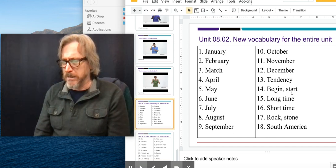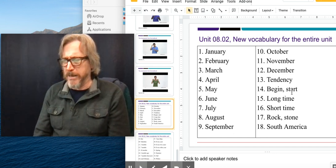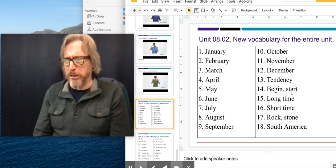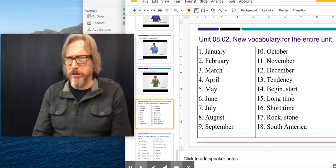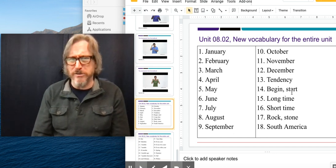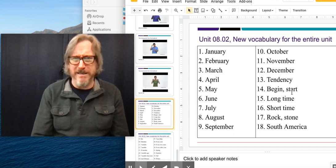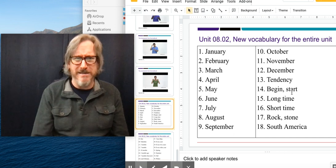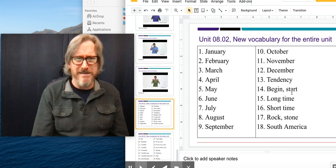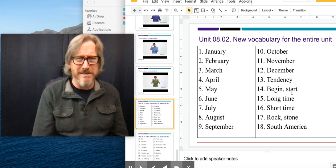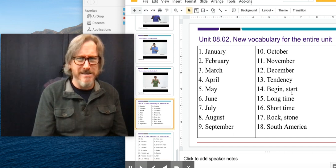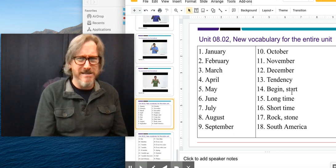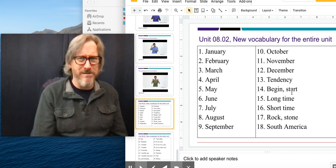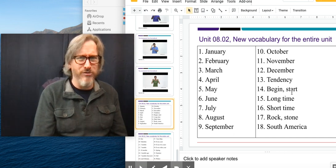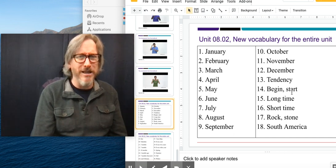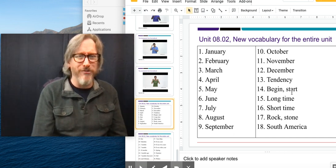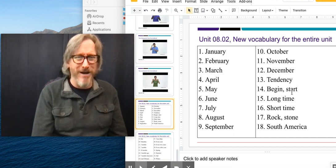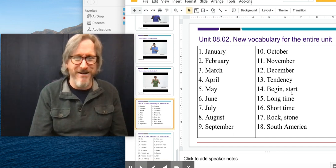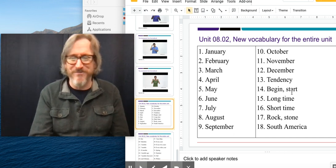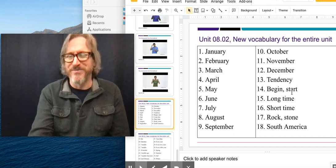I gotta look at those sentences because these seem really random